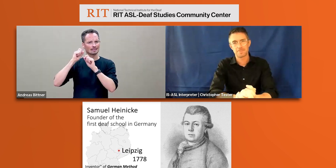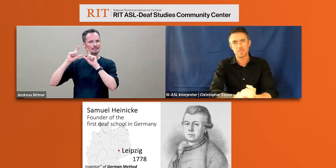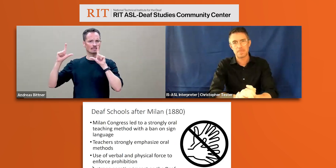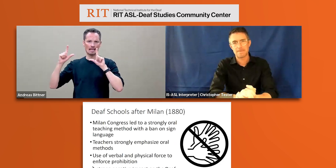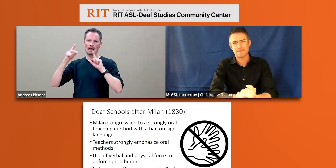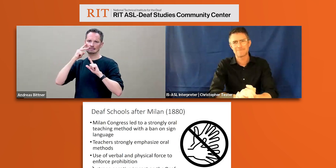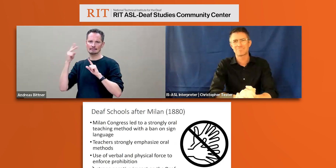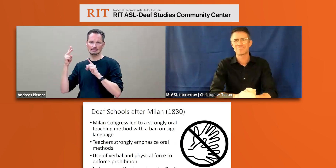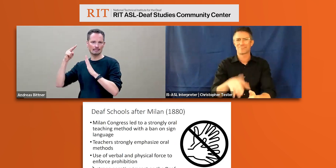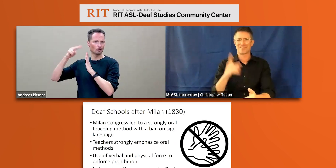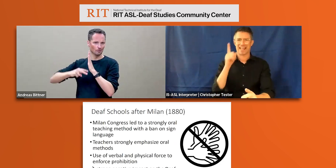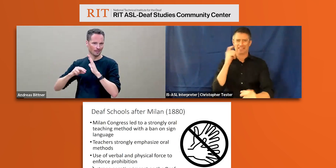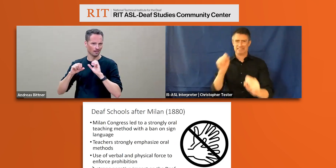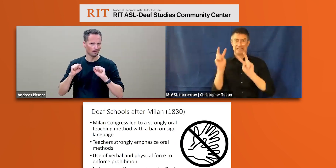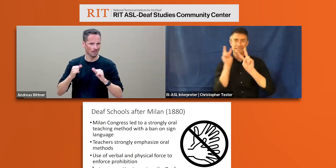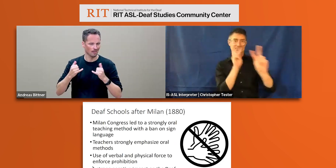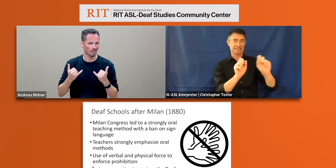is the Milan Congress.